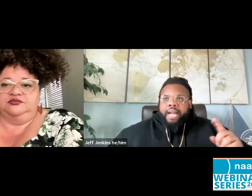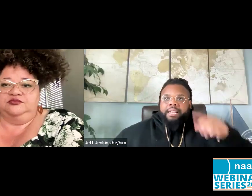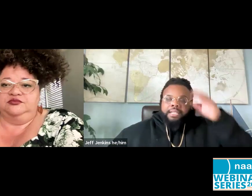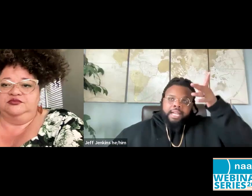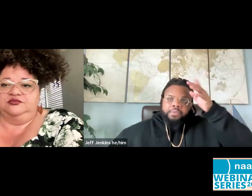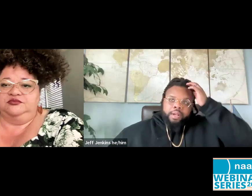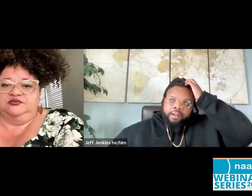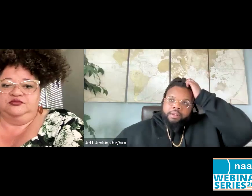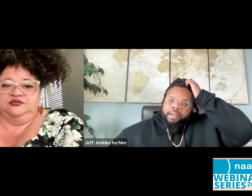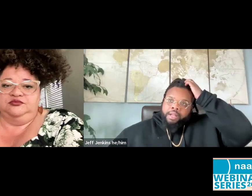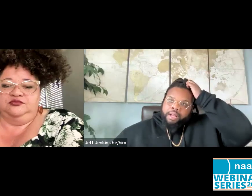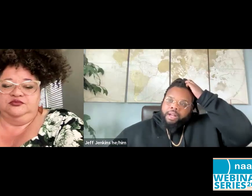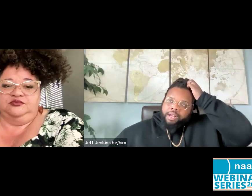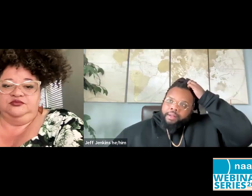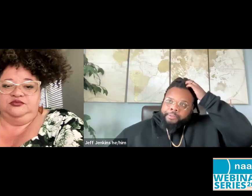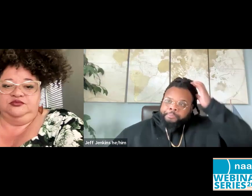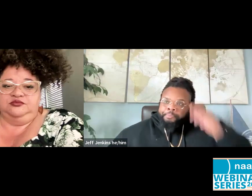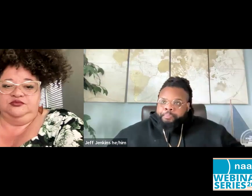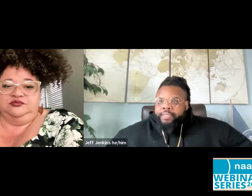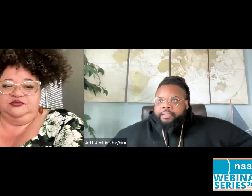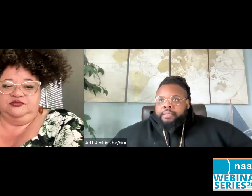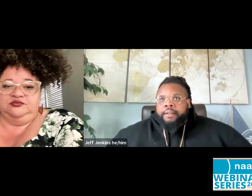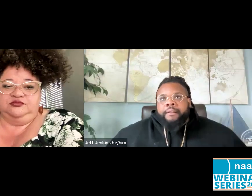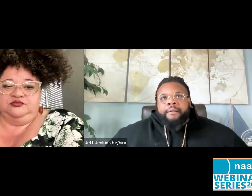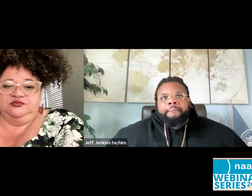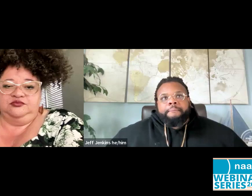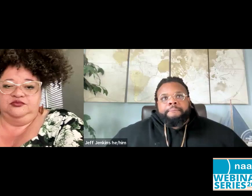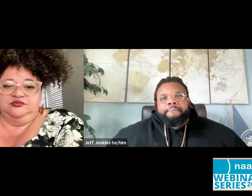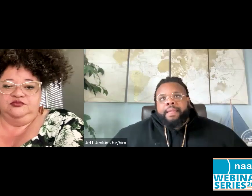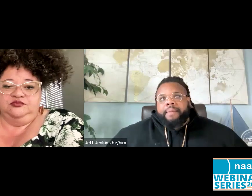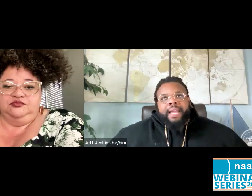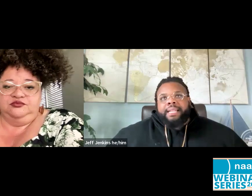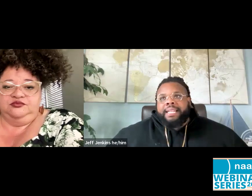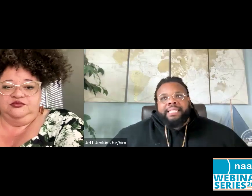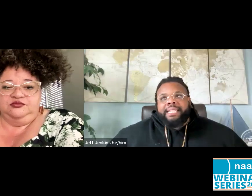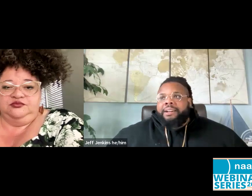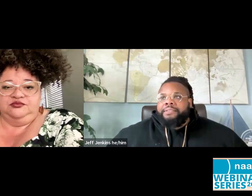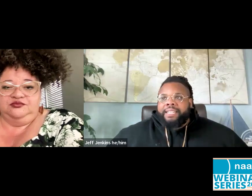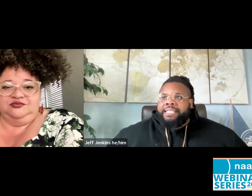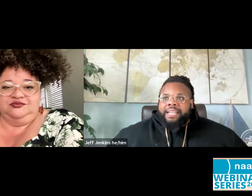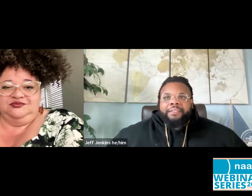China as well all Yeah it's tough. It's tough.